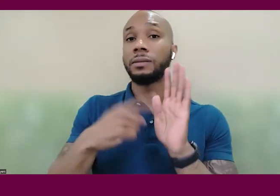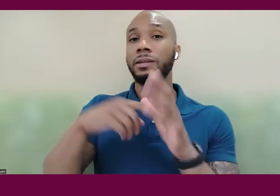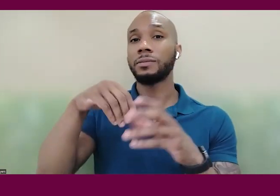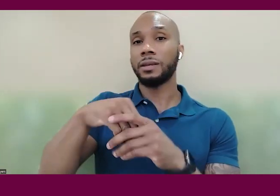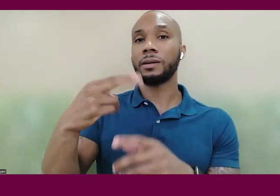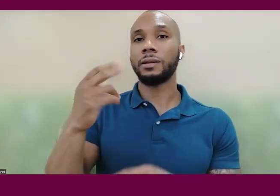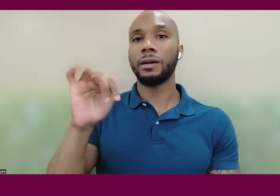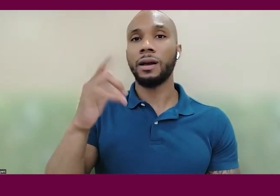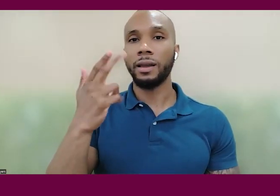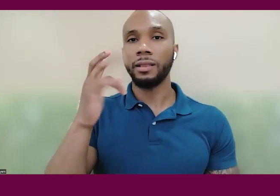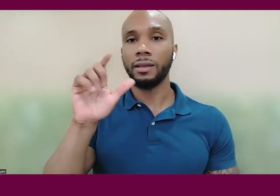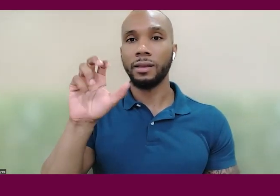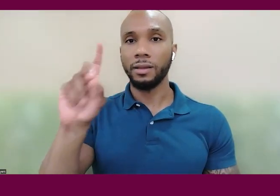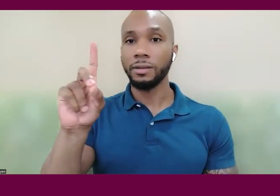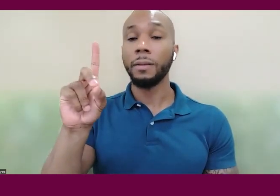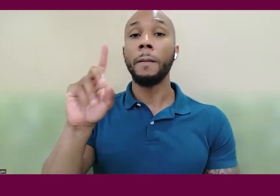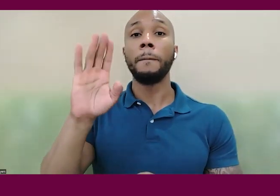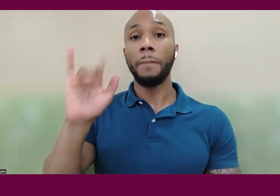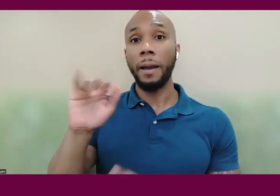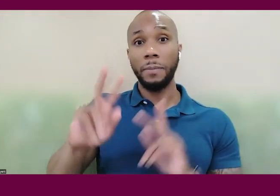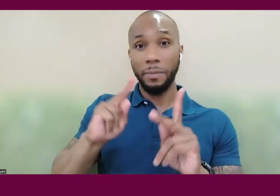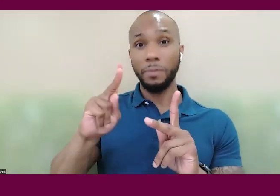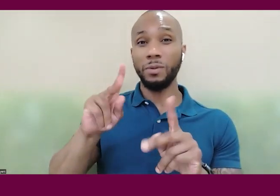from Gary, East Chicago, and Hammond.